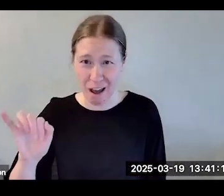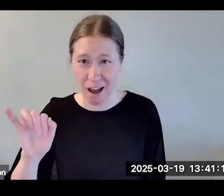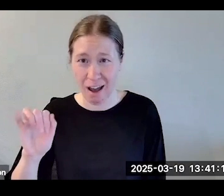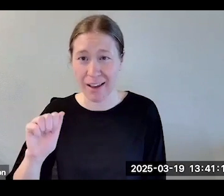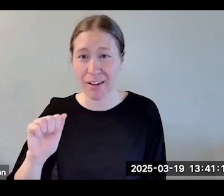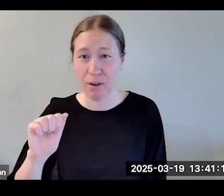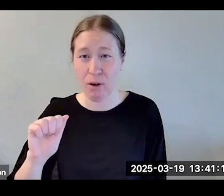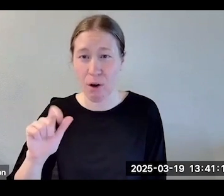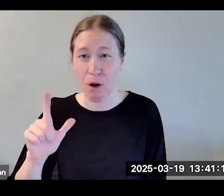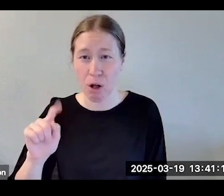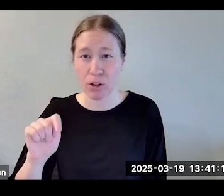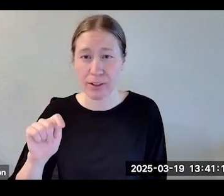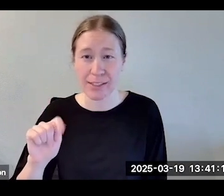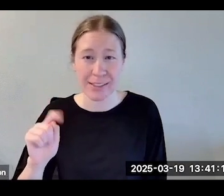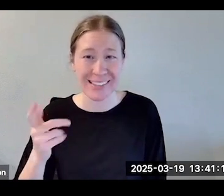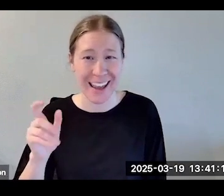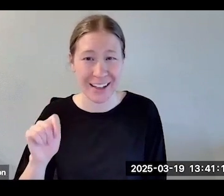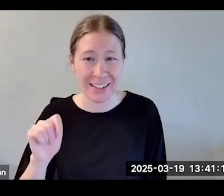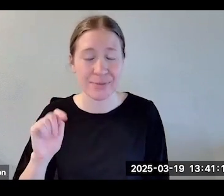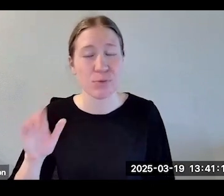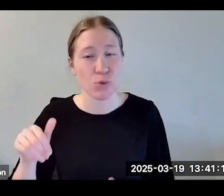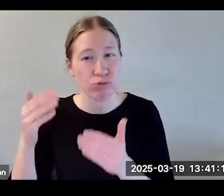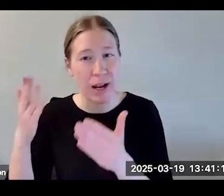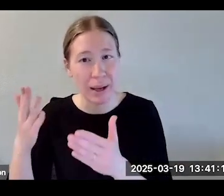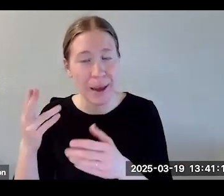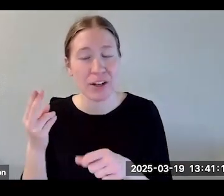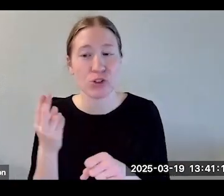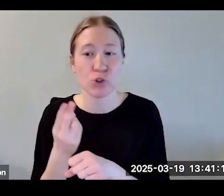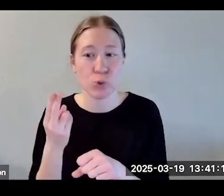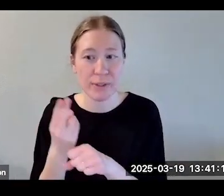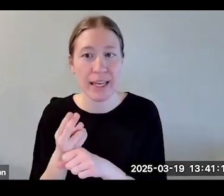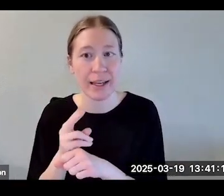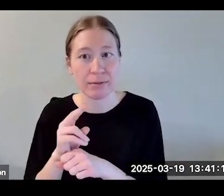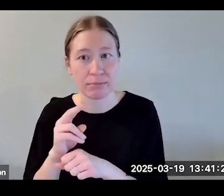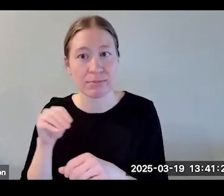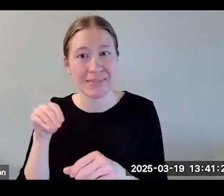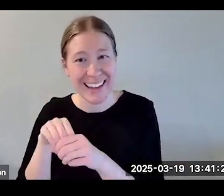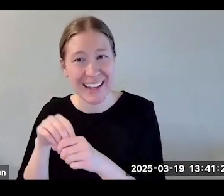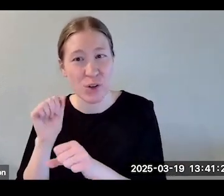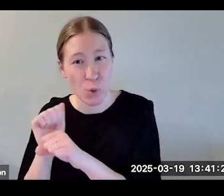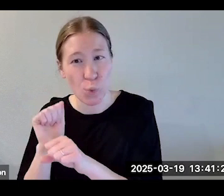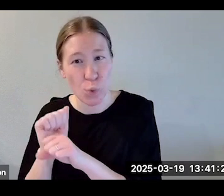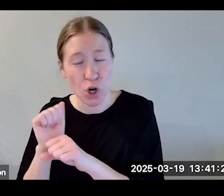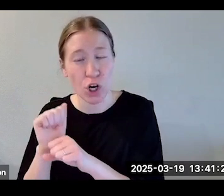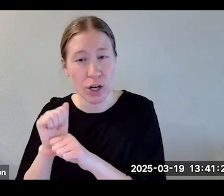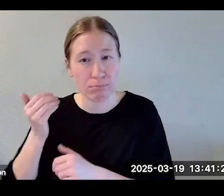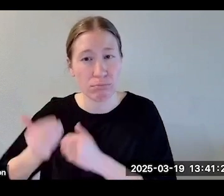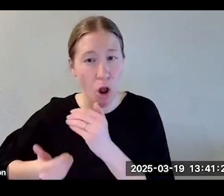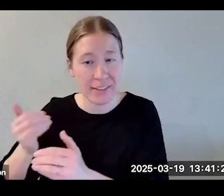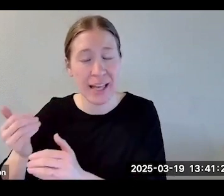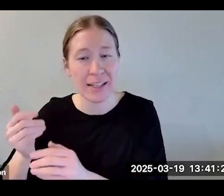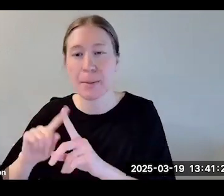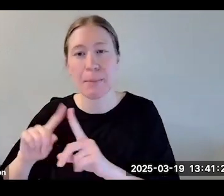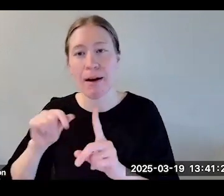we really recommend using it in your Workflow but not using it to create then product. So if I wanna generate alt text for me,